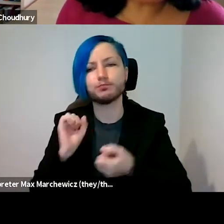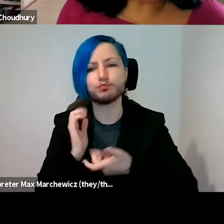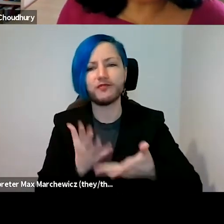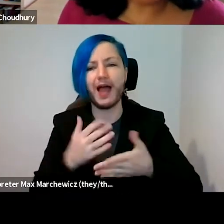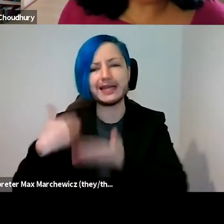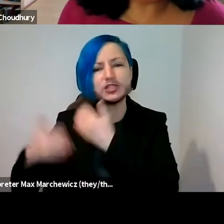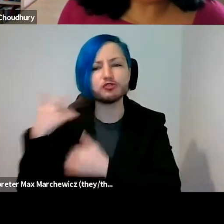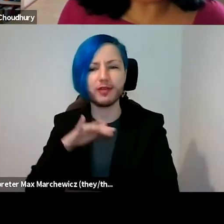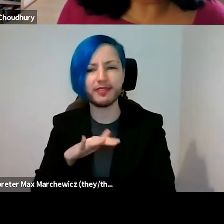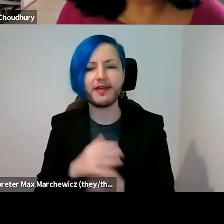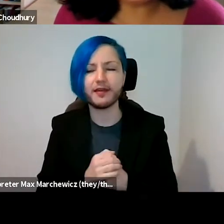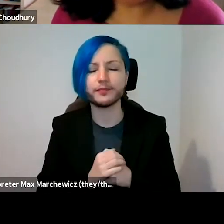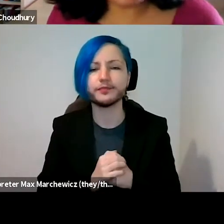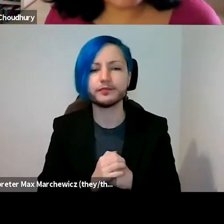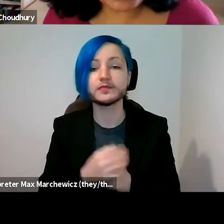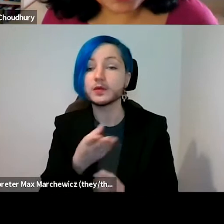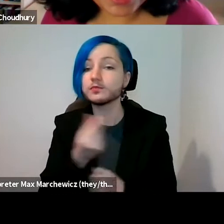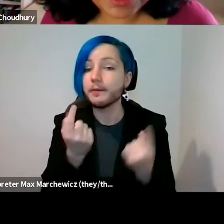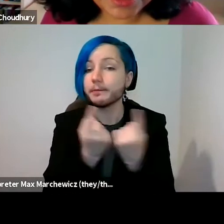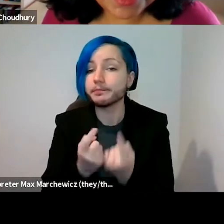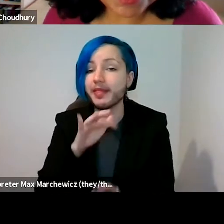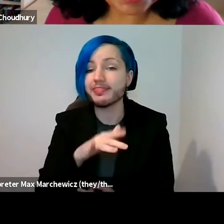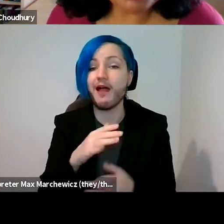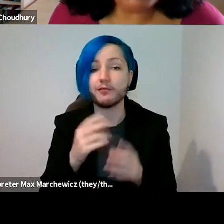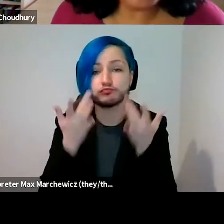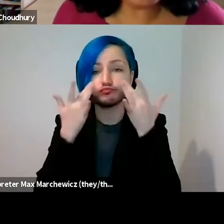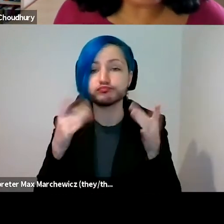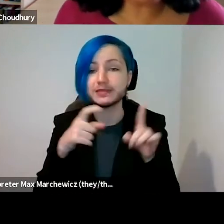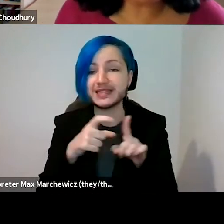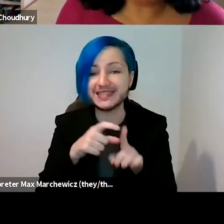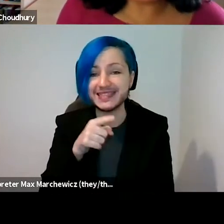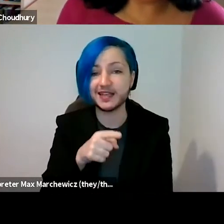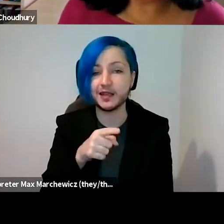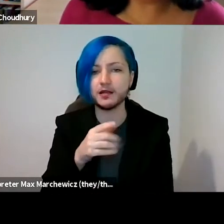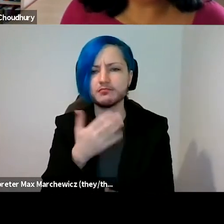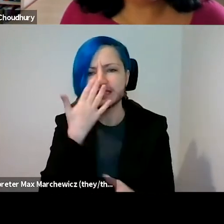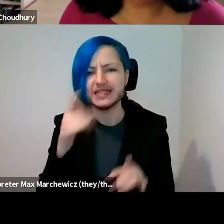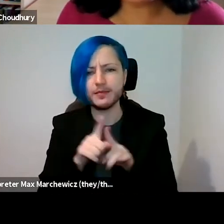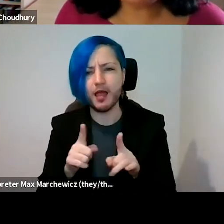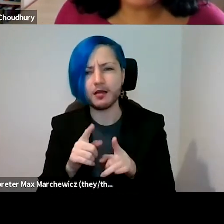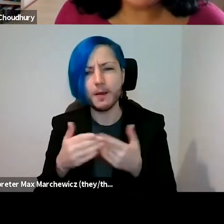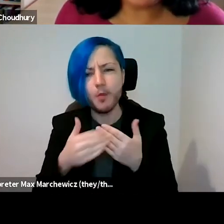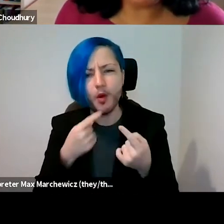Interestingly, some of these objects on display at Dundee clearly seem to offer much more. How so?